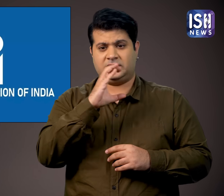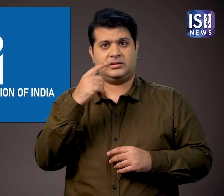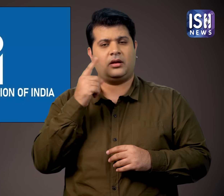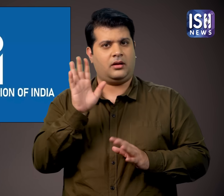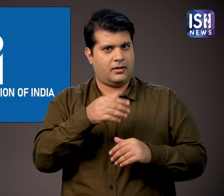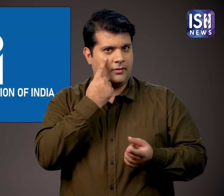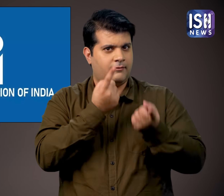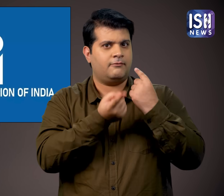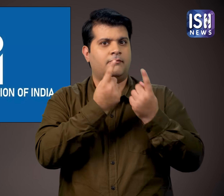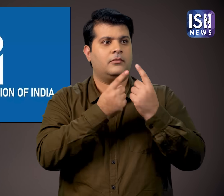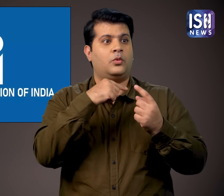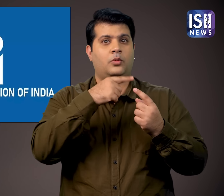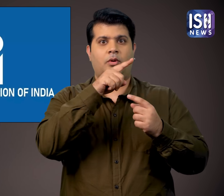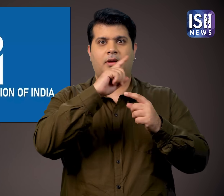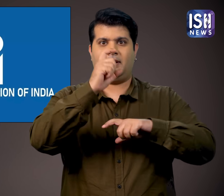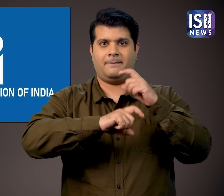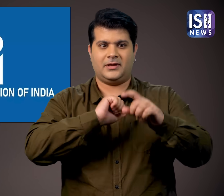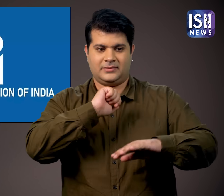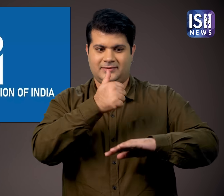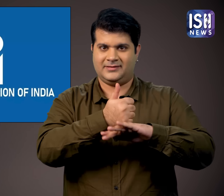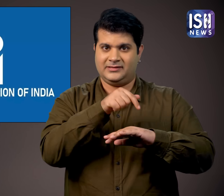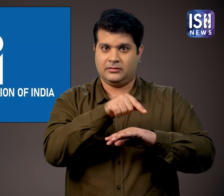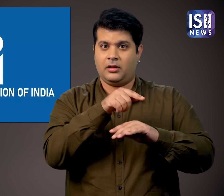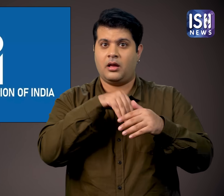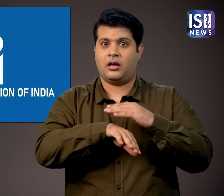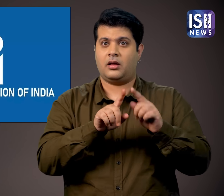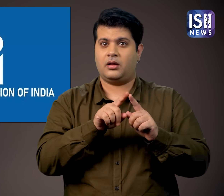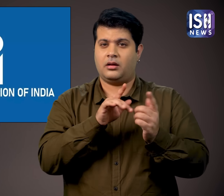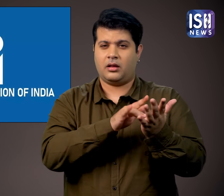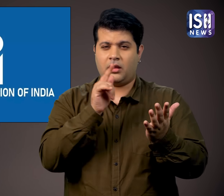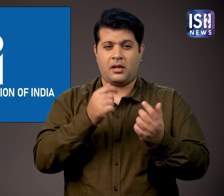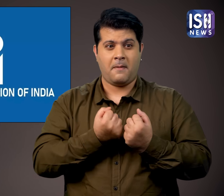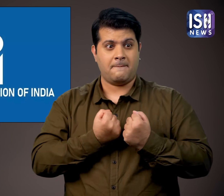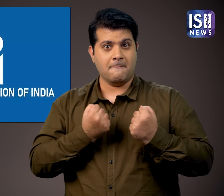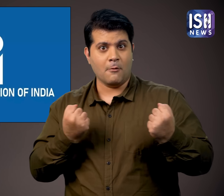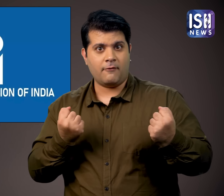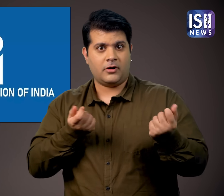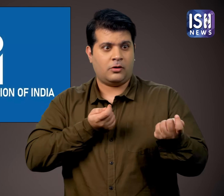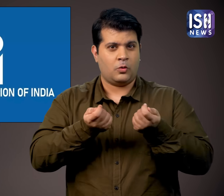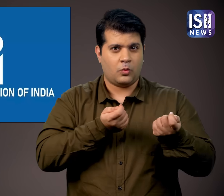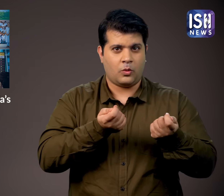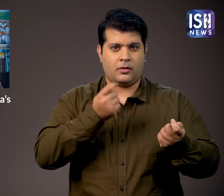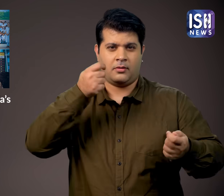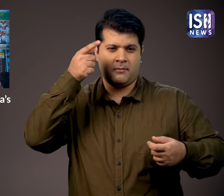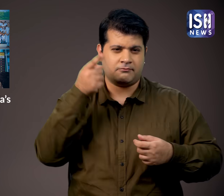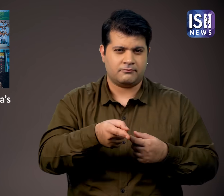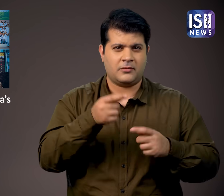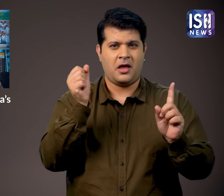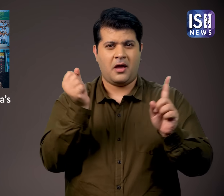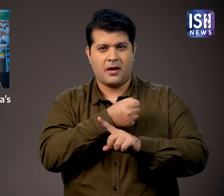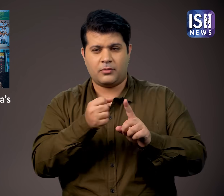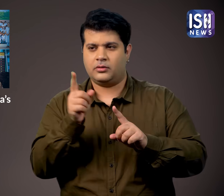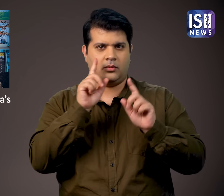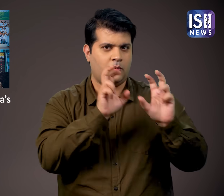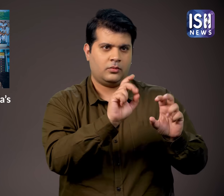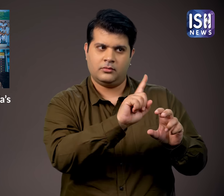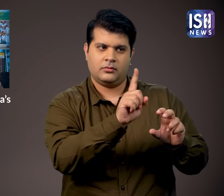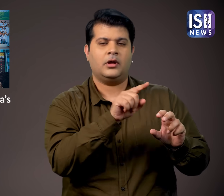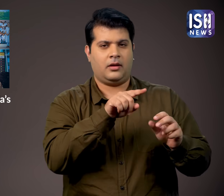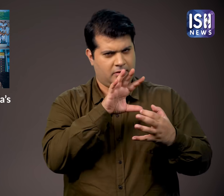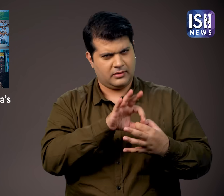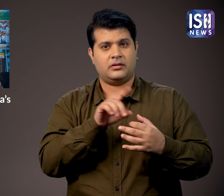The CCI is meant to stop companies from becoming too powerful and harming the public.